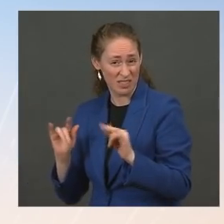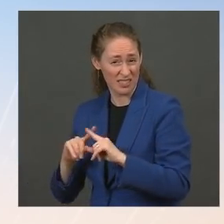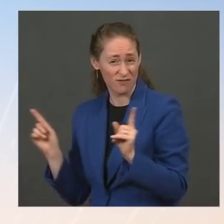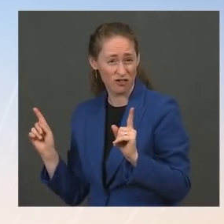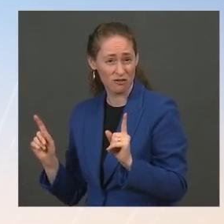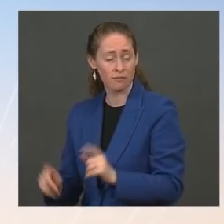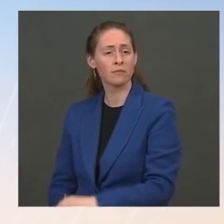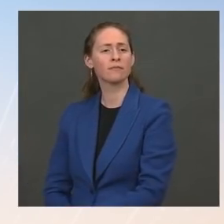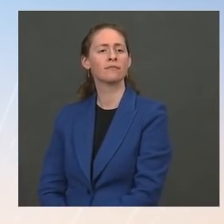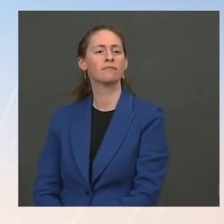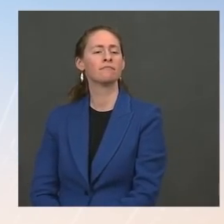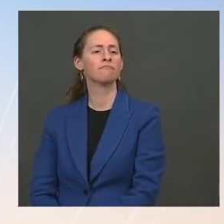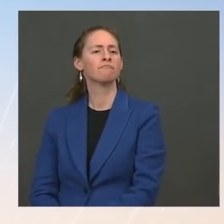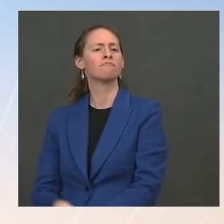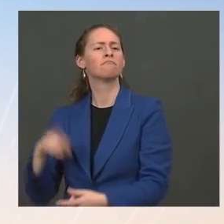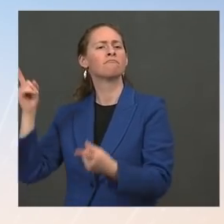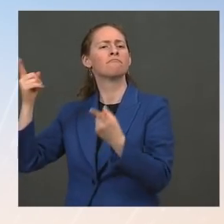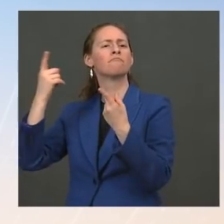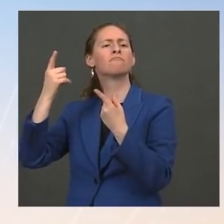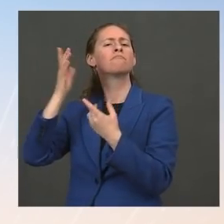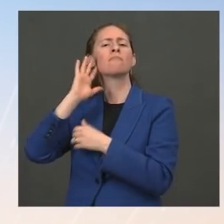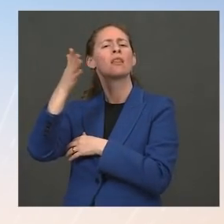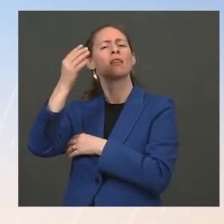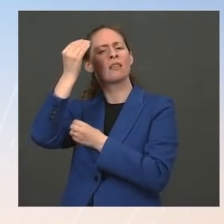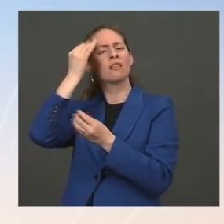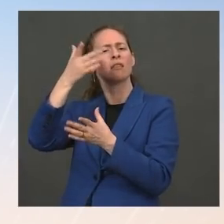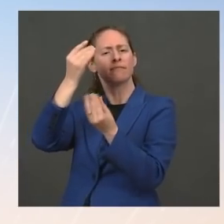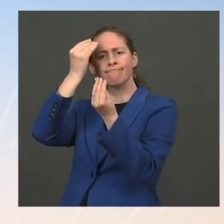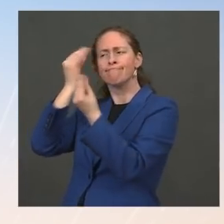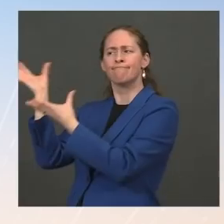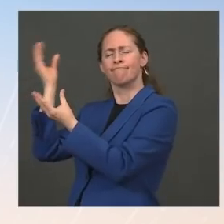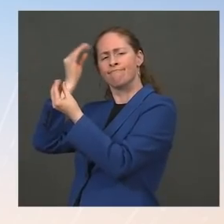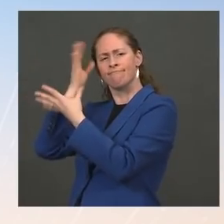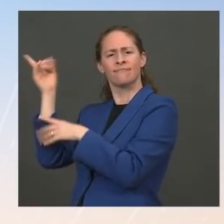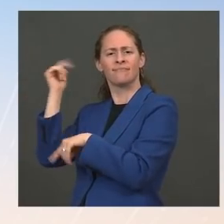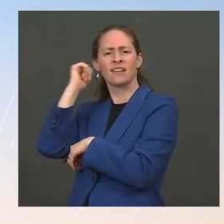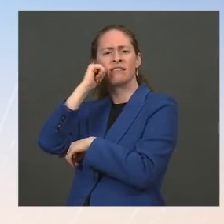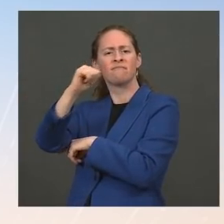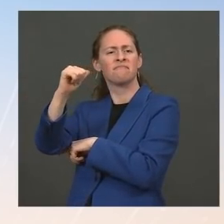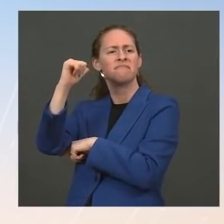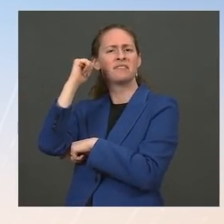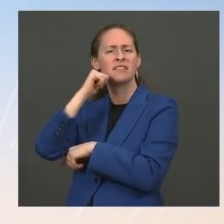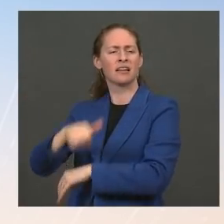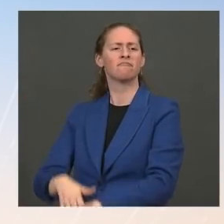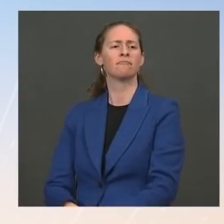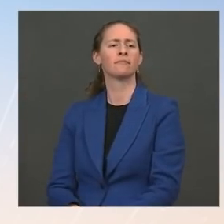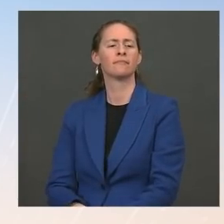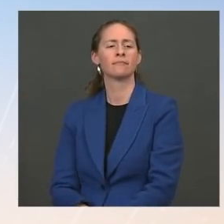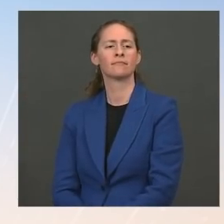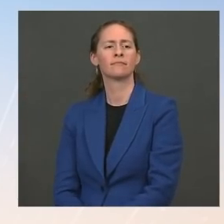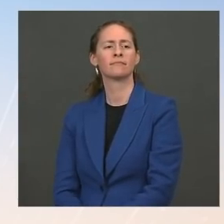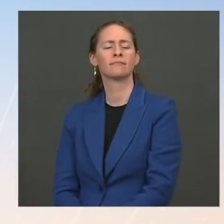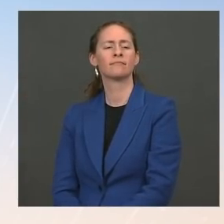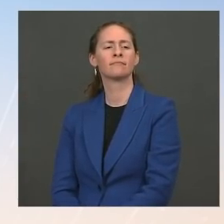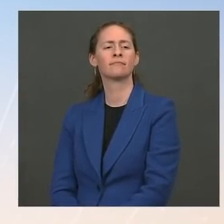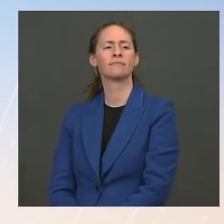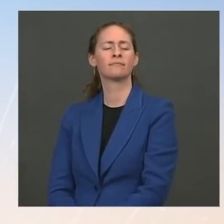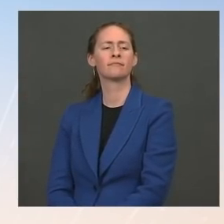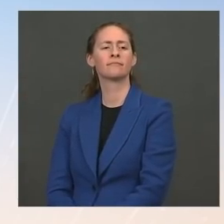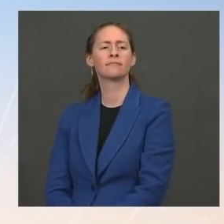The Press: The President said that Dr. Fauci told him that he believes that the current vaccines will provide at least some protection from the Omicron variant.